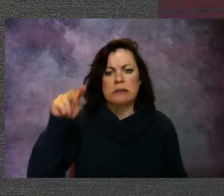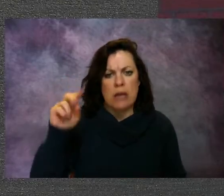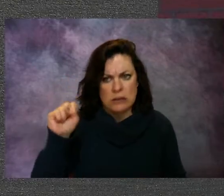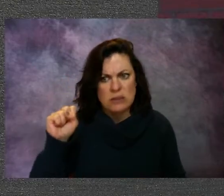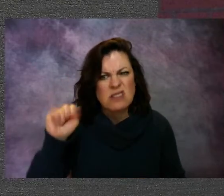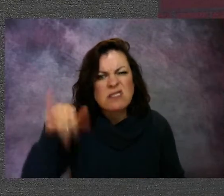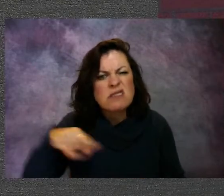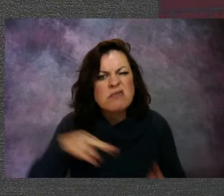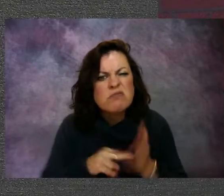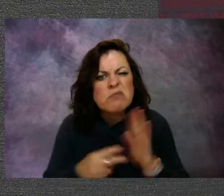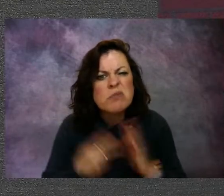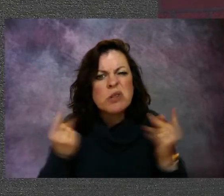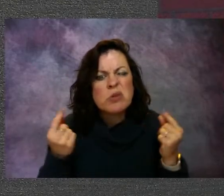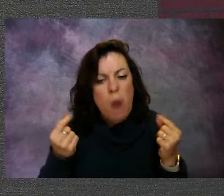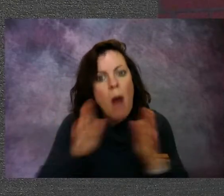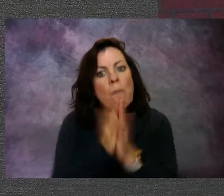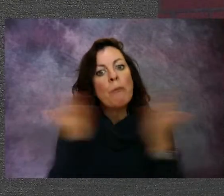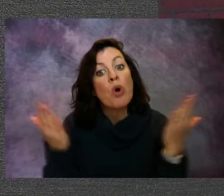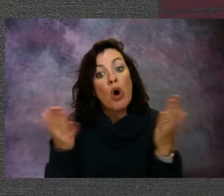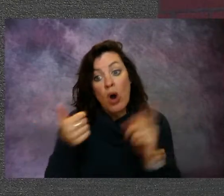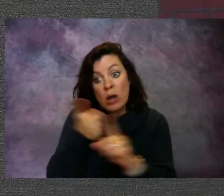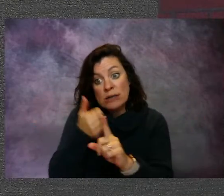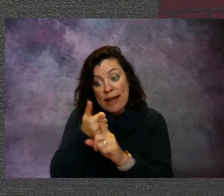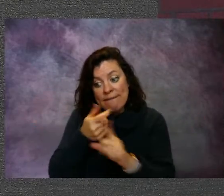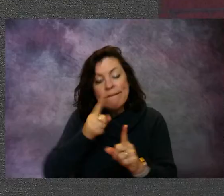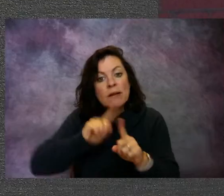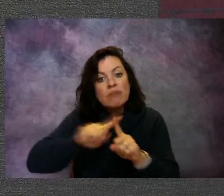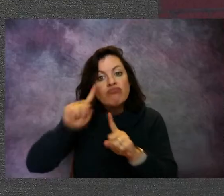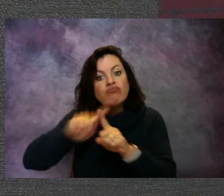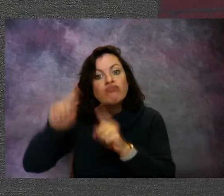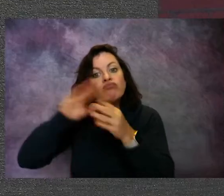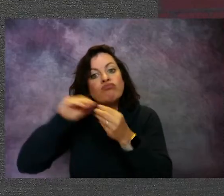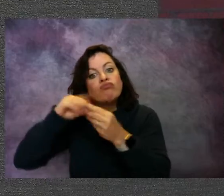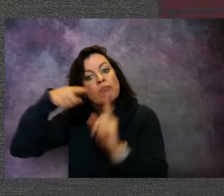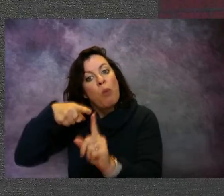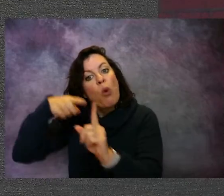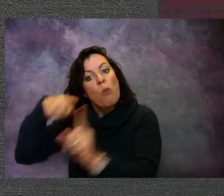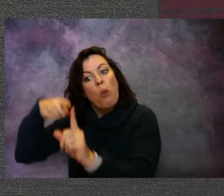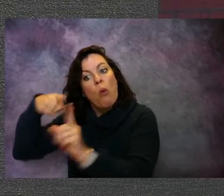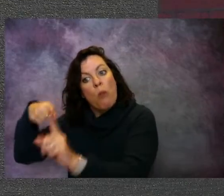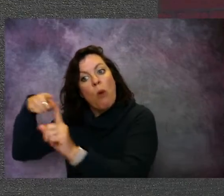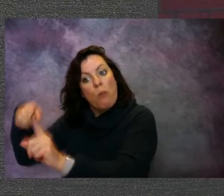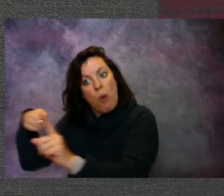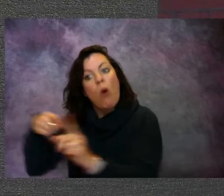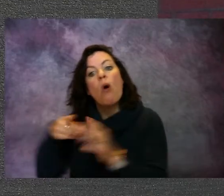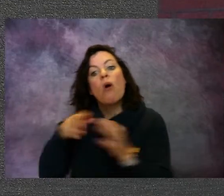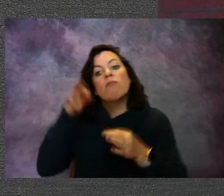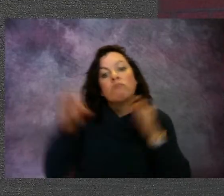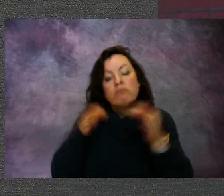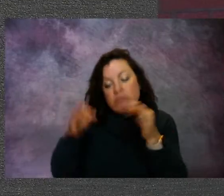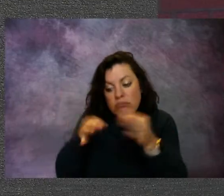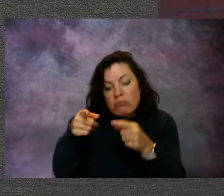that tells you everything that's gonna be in the story, so it's like a sneak peek of what surprises